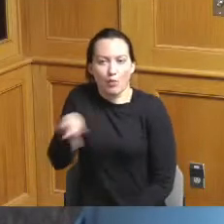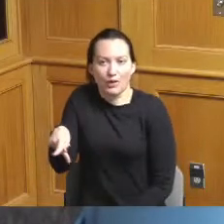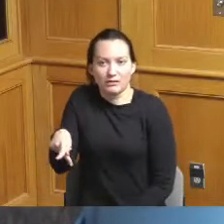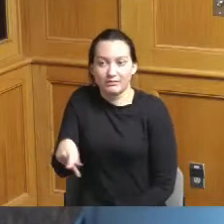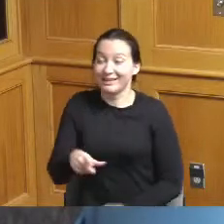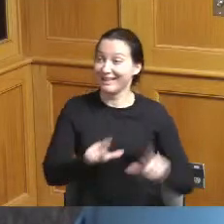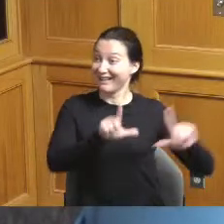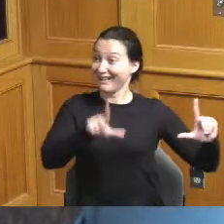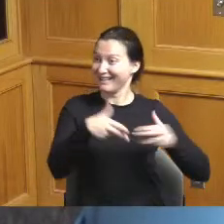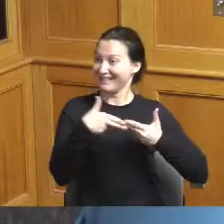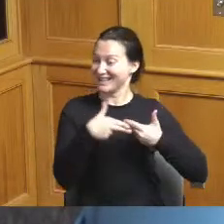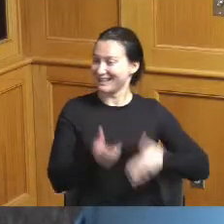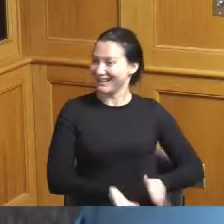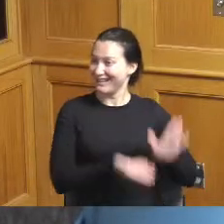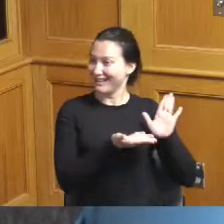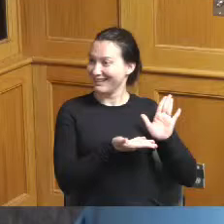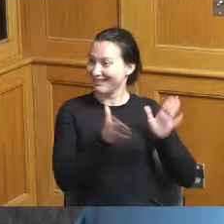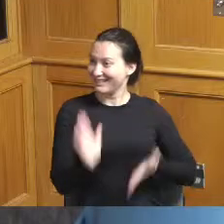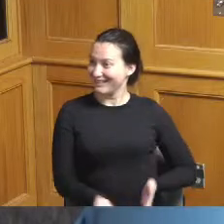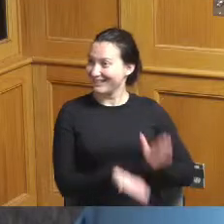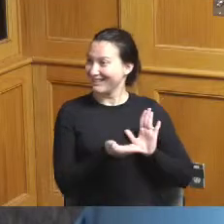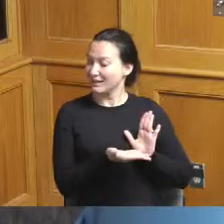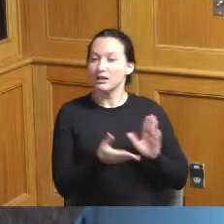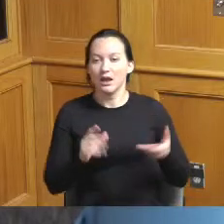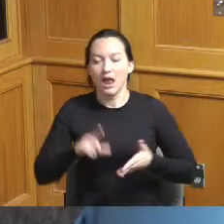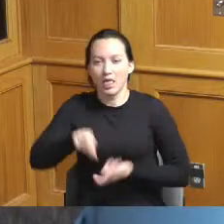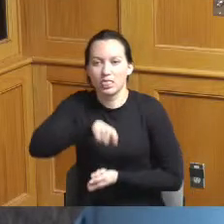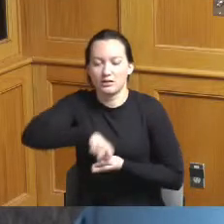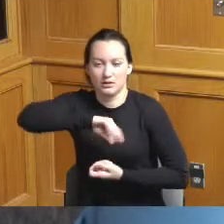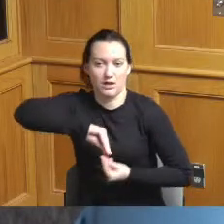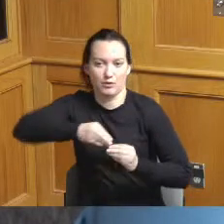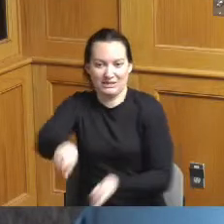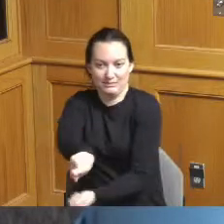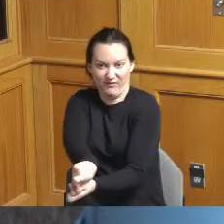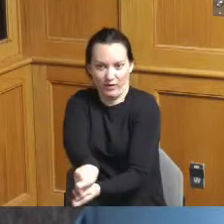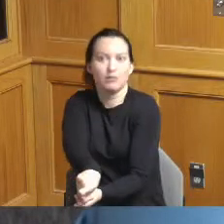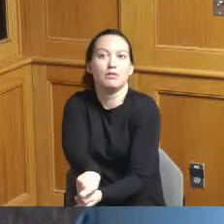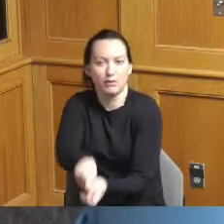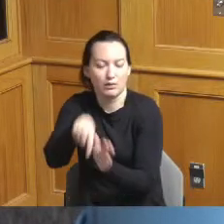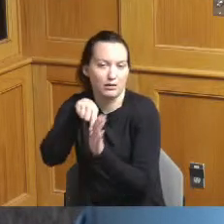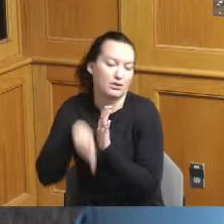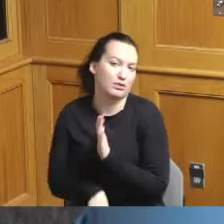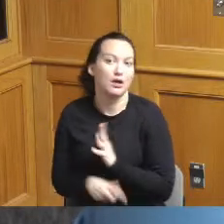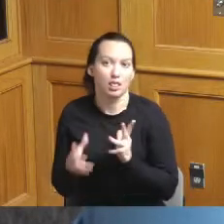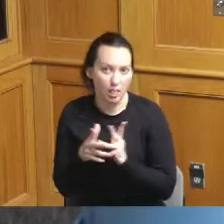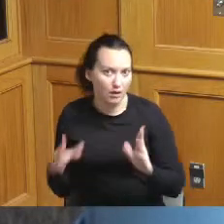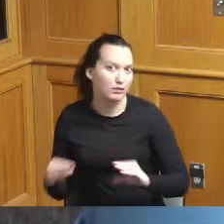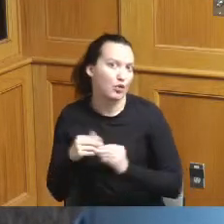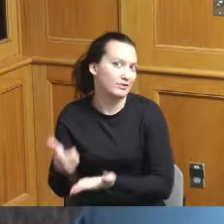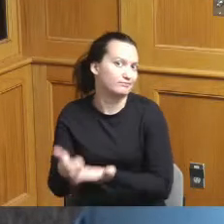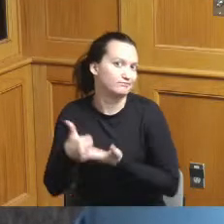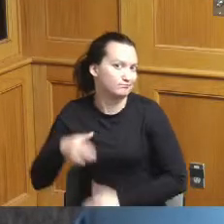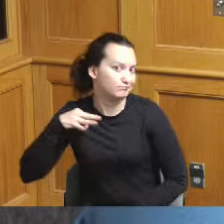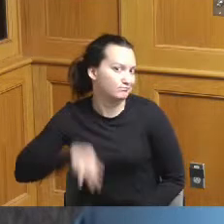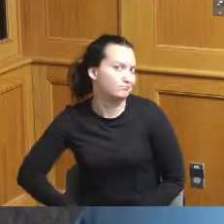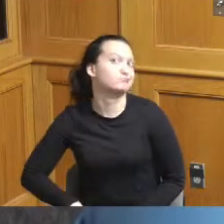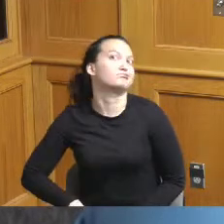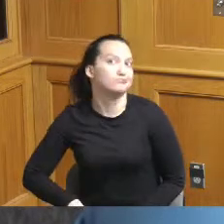and then we get into into the numbers okay so that's a lot a lot more health-wise and as for